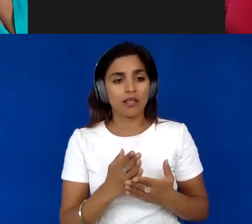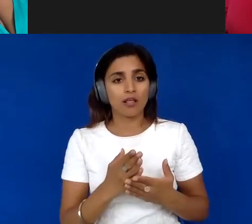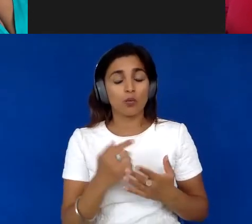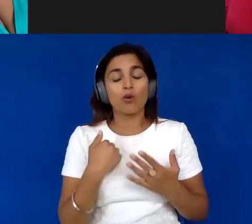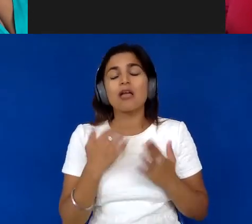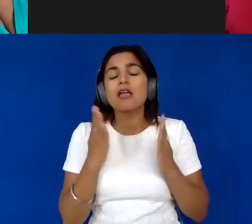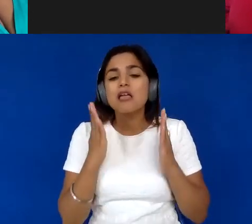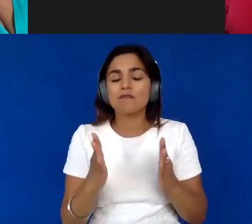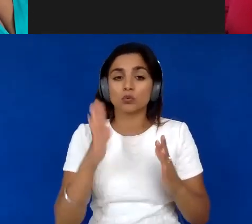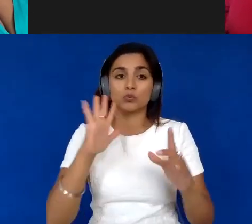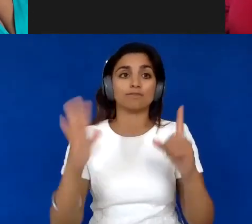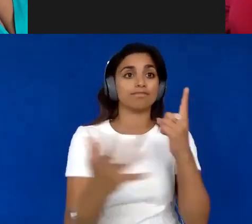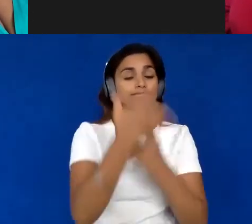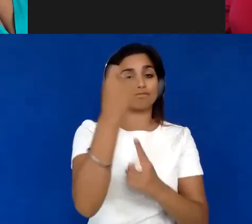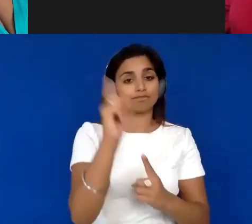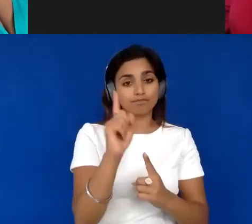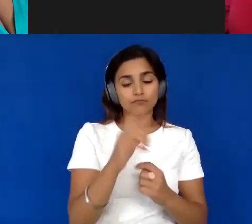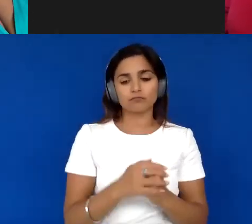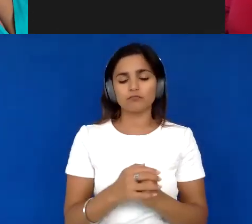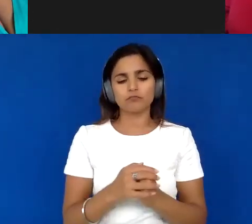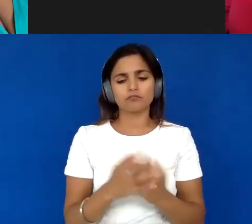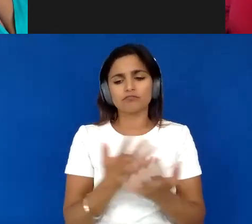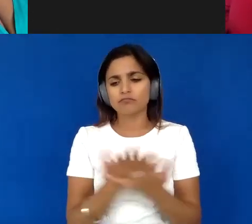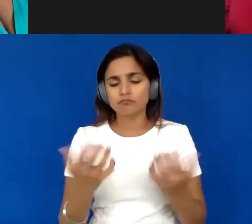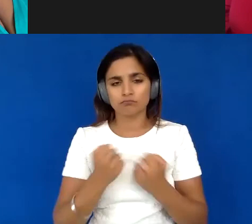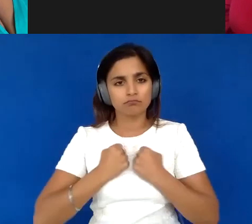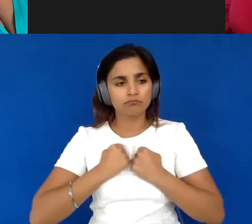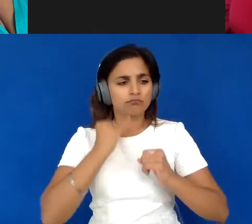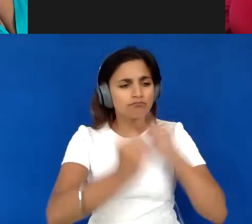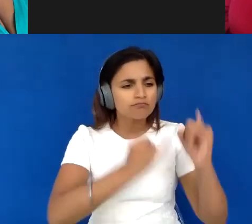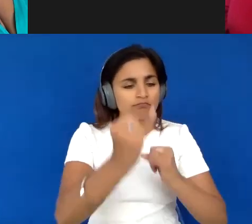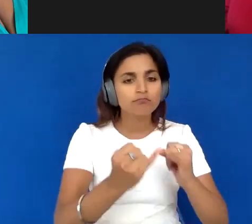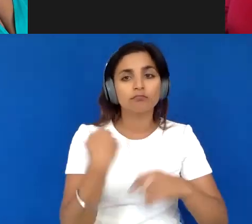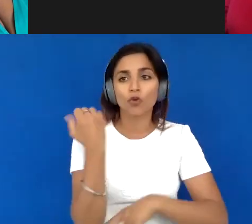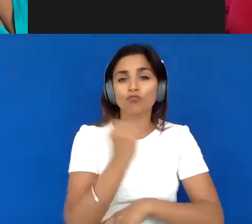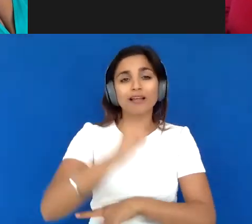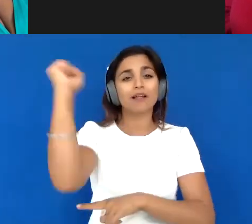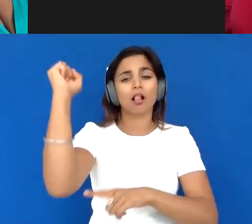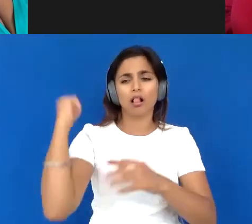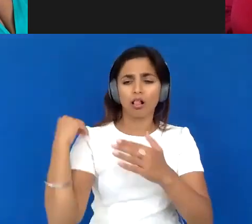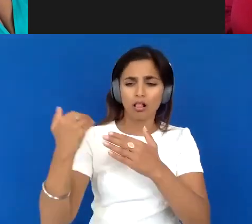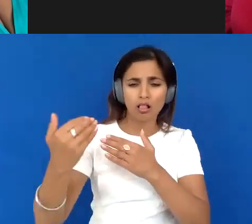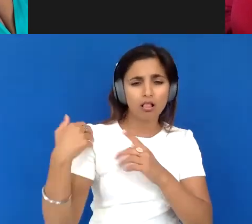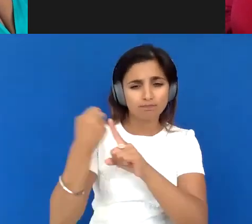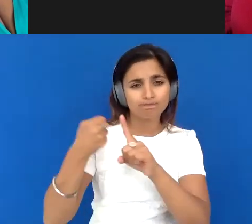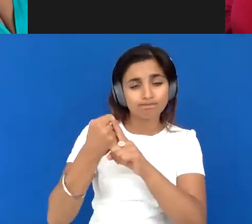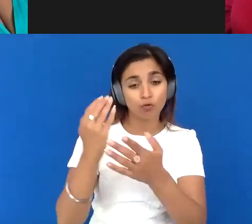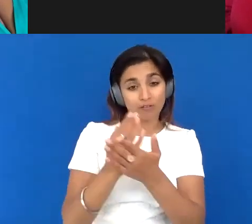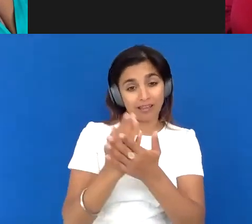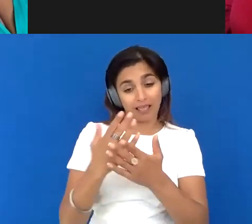critiques all of our radicalism is rooted in this idea that there are, there